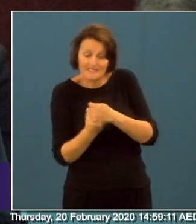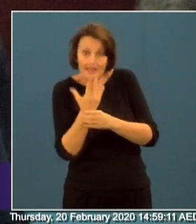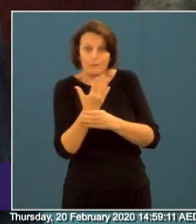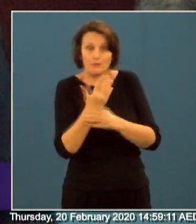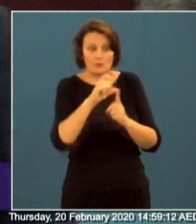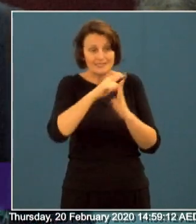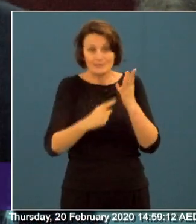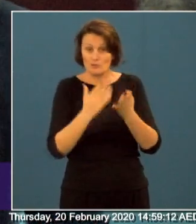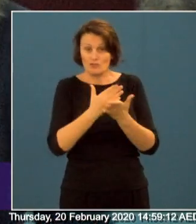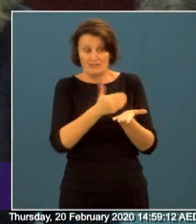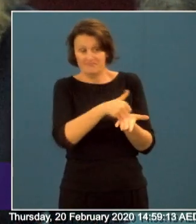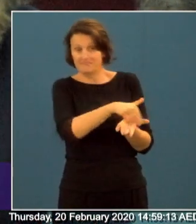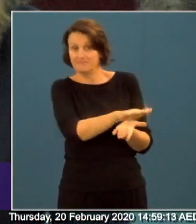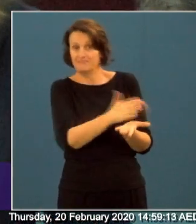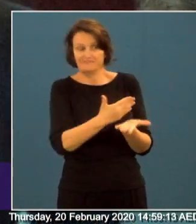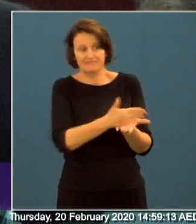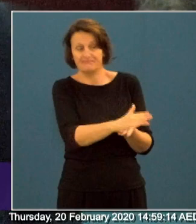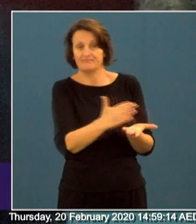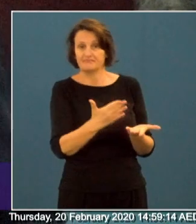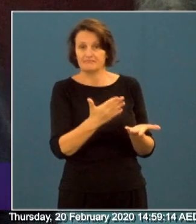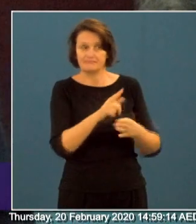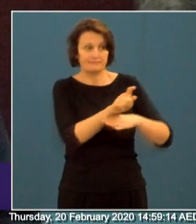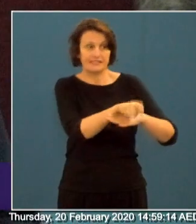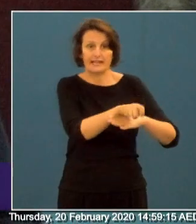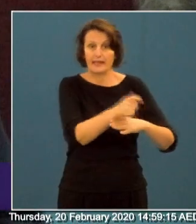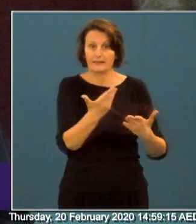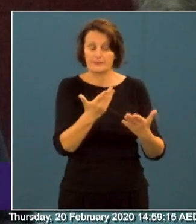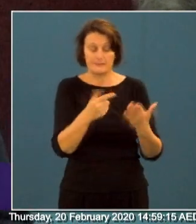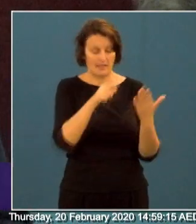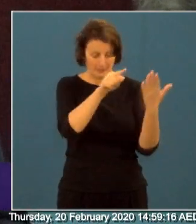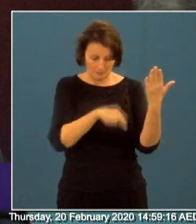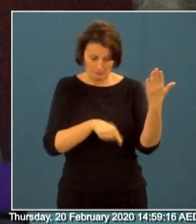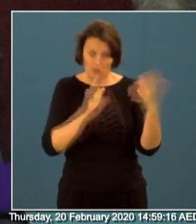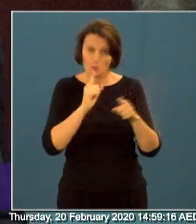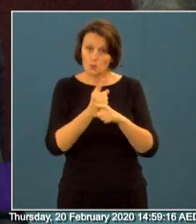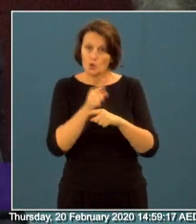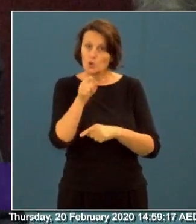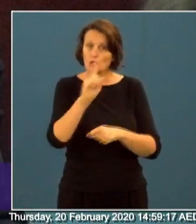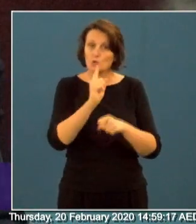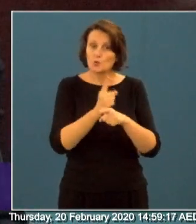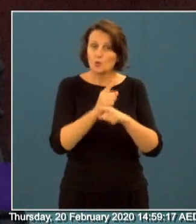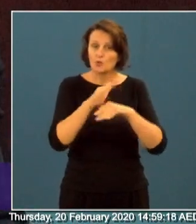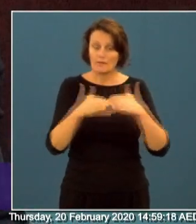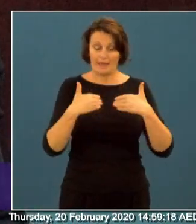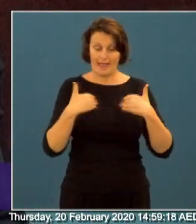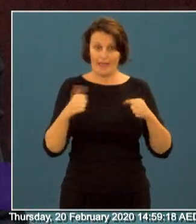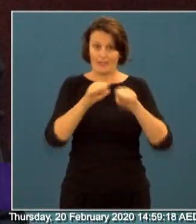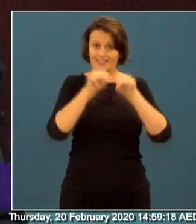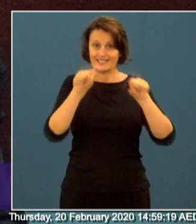And you also refer, at paragraph 111 of your statement, to a lack of national leadership.